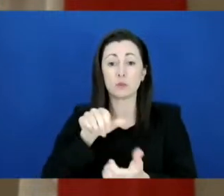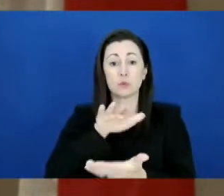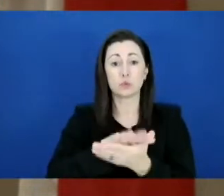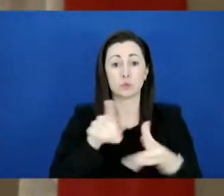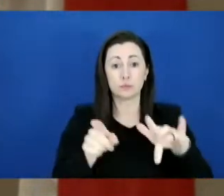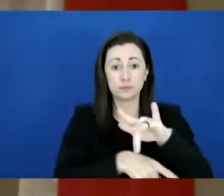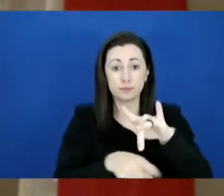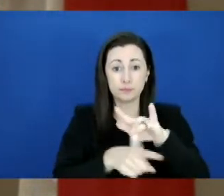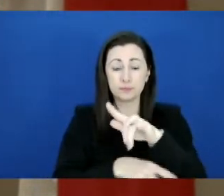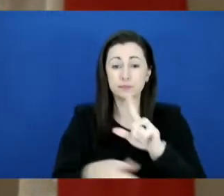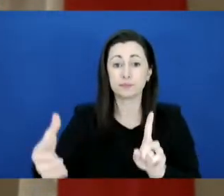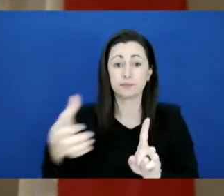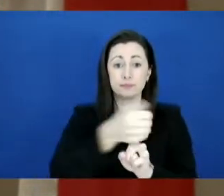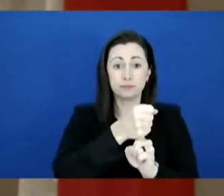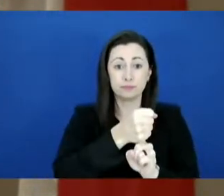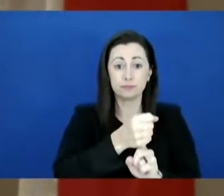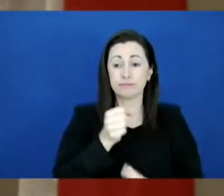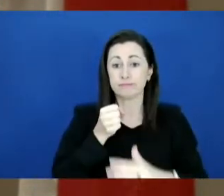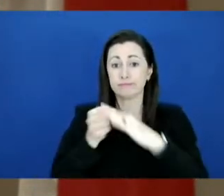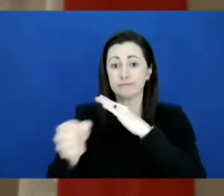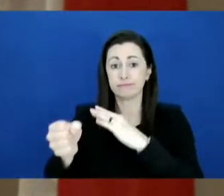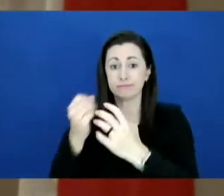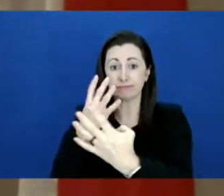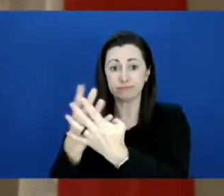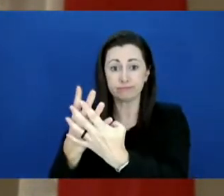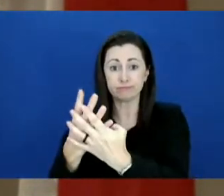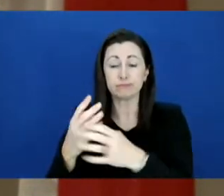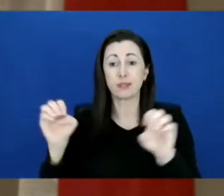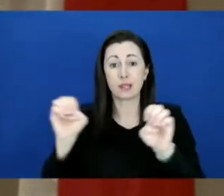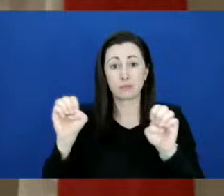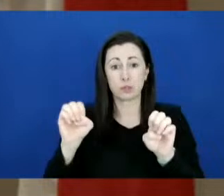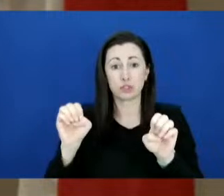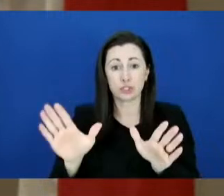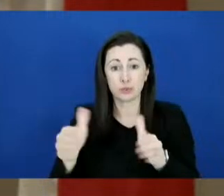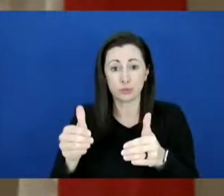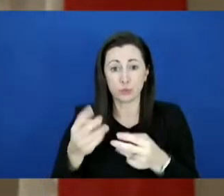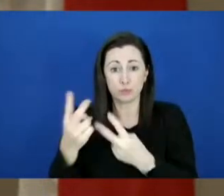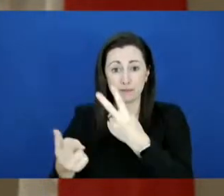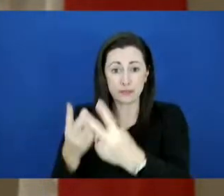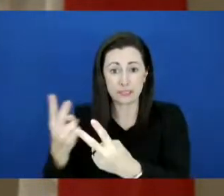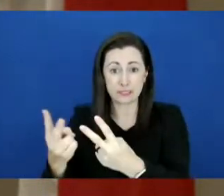UNEMPLOYMENT, SCHOOL